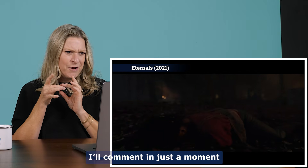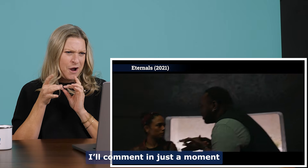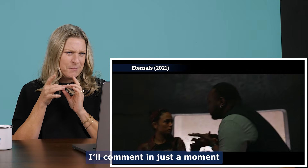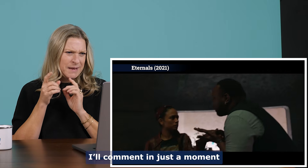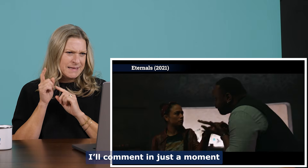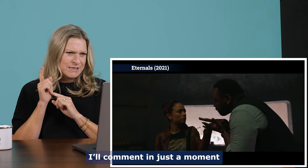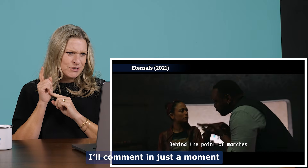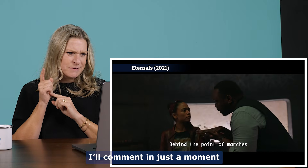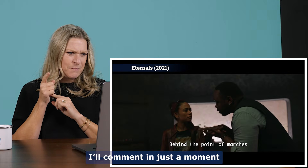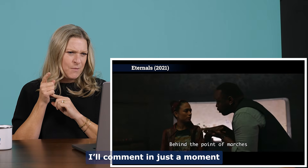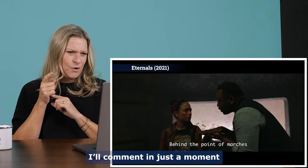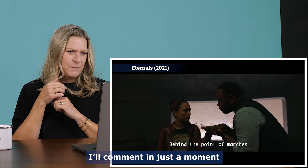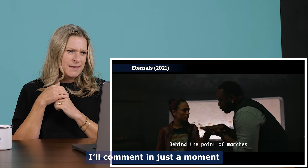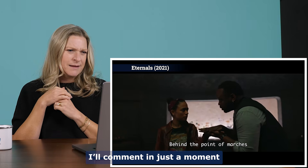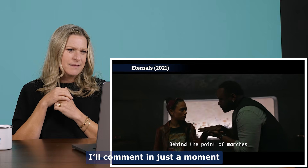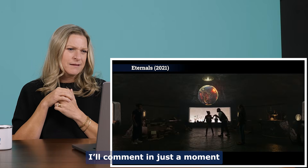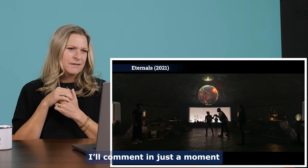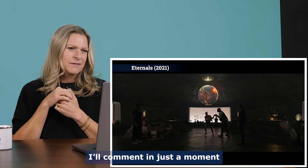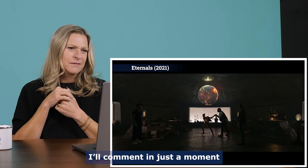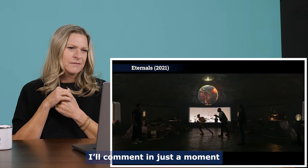I’ll comment in just a moment